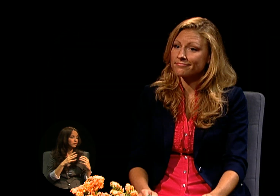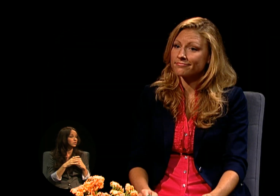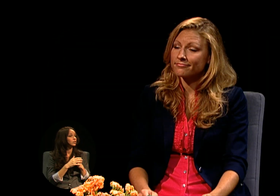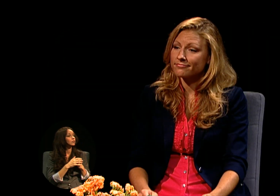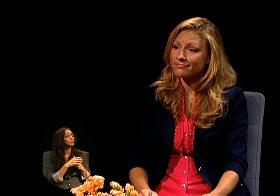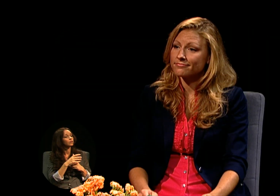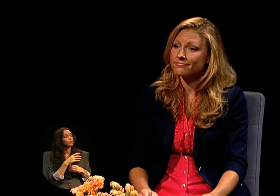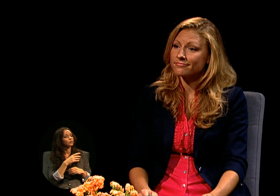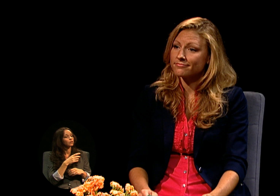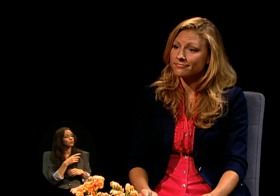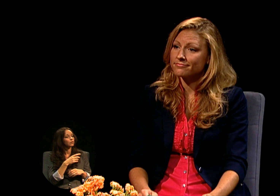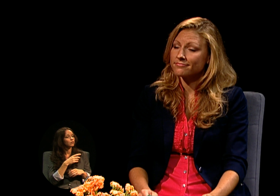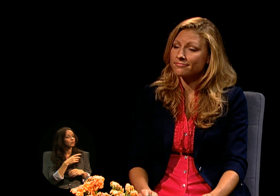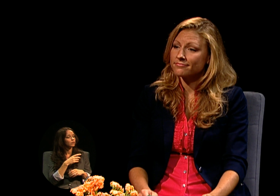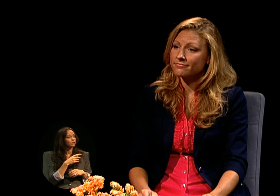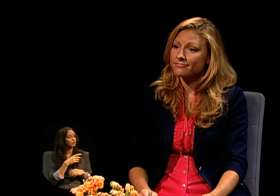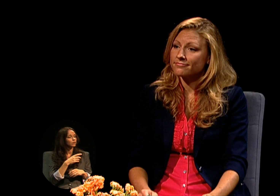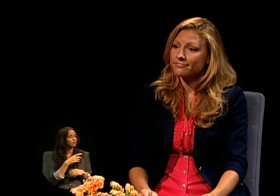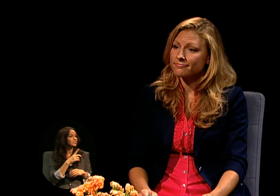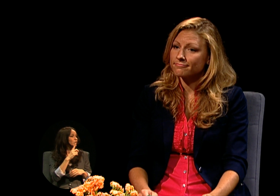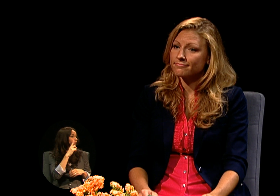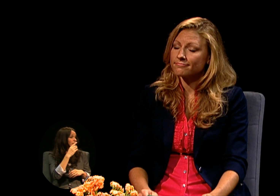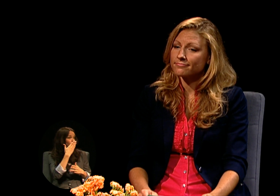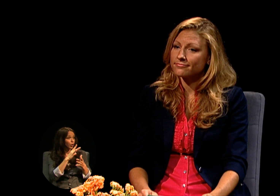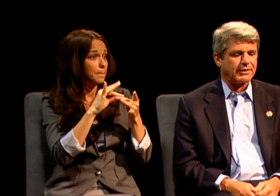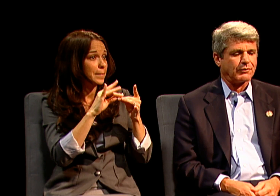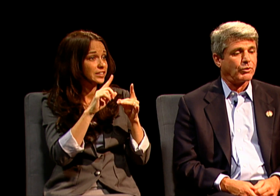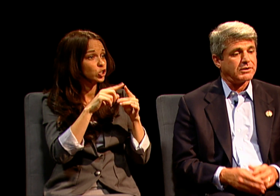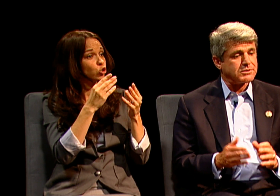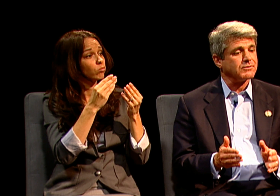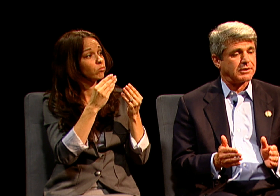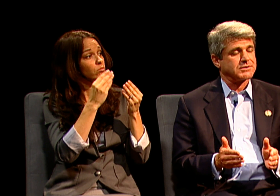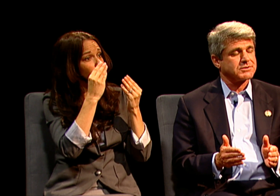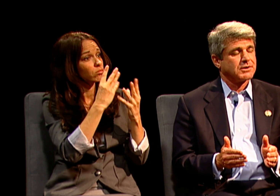TO SEND TO CASUAL DRUG USERS THAT WHEN YOU DO THIS,